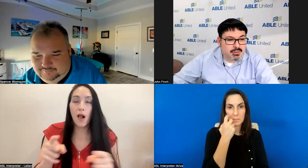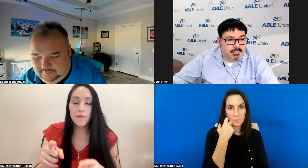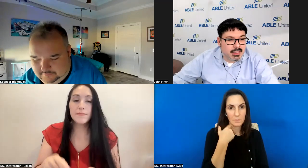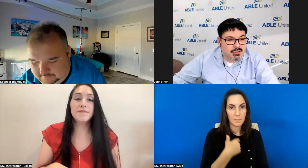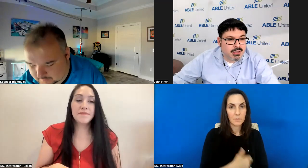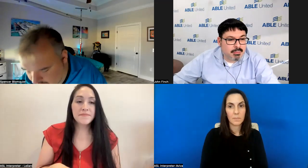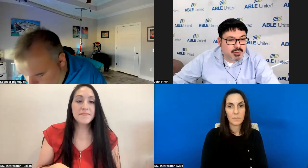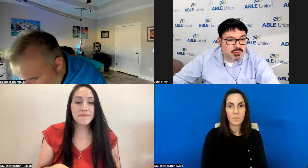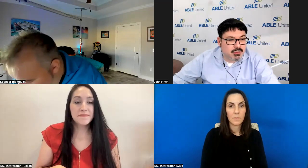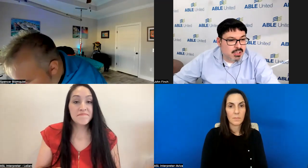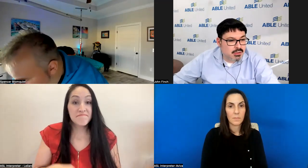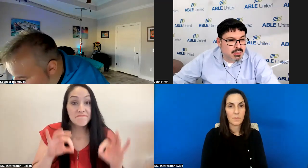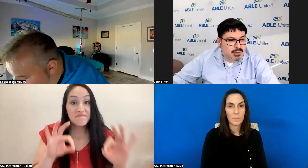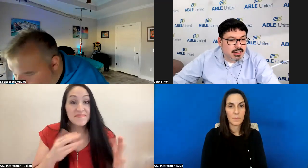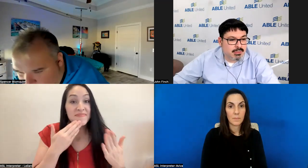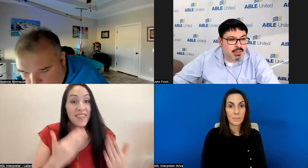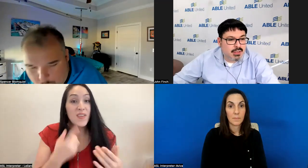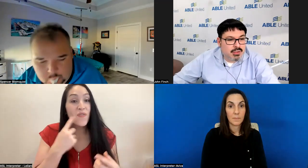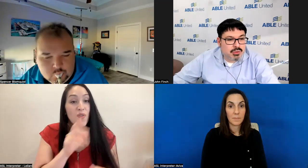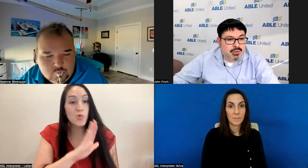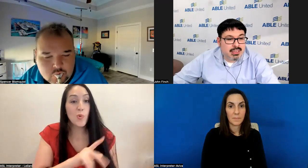some insight. Personal knowledge. 11:30:24 There, and how you treat the account.